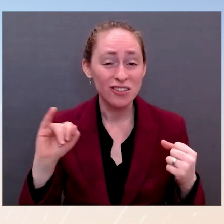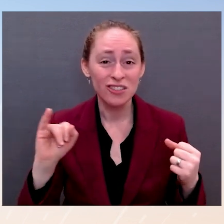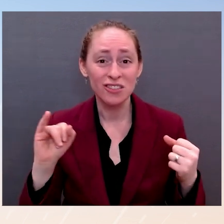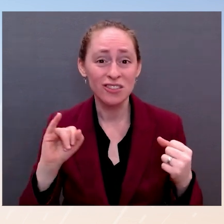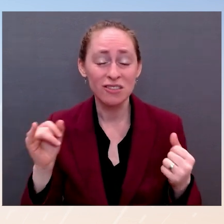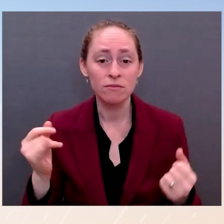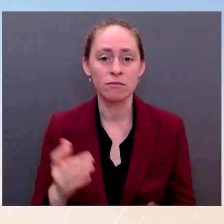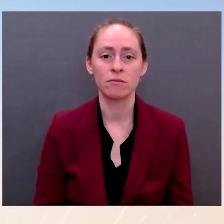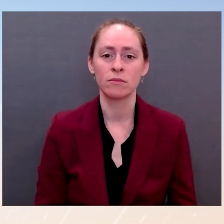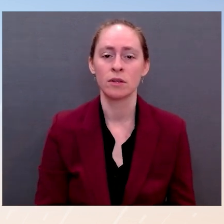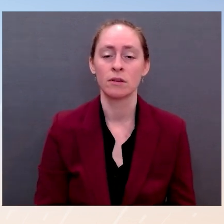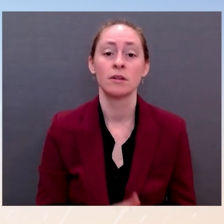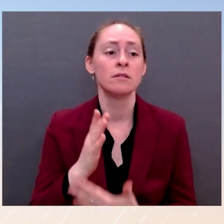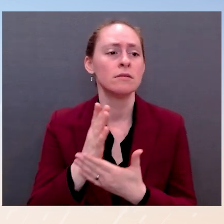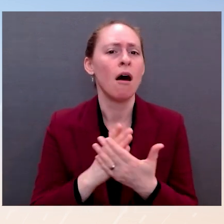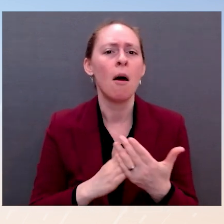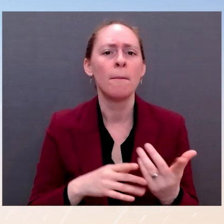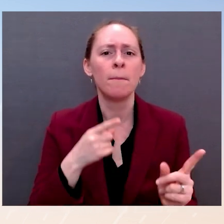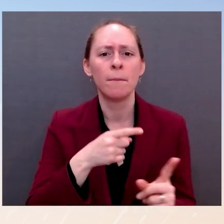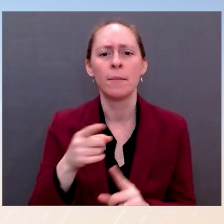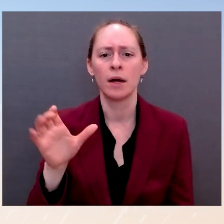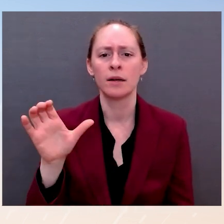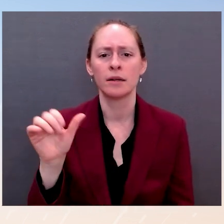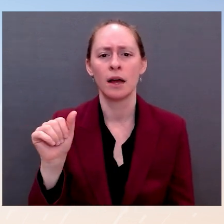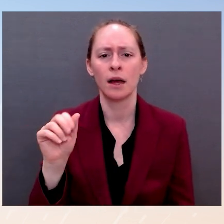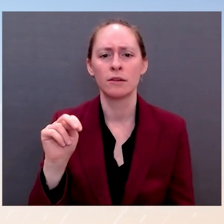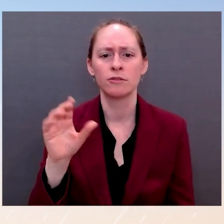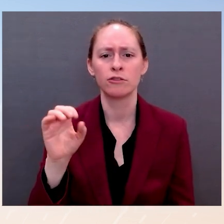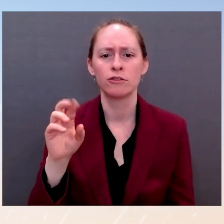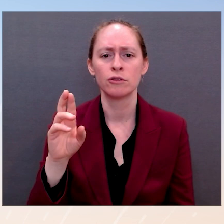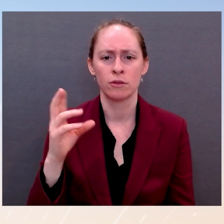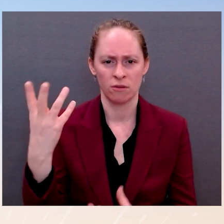But there are some cancers, including endometrial cancer,